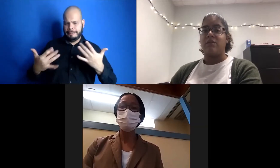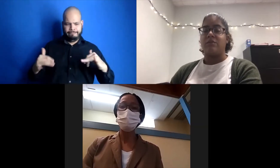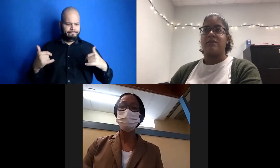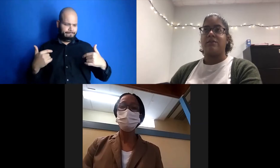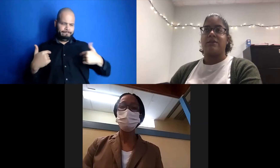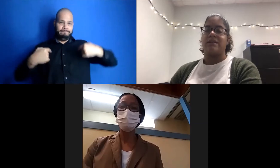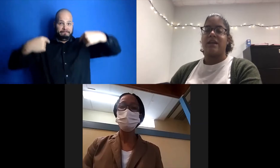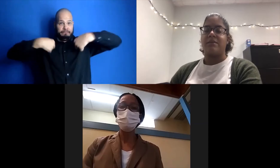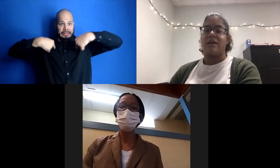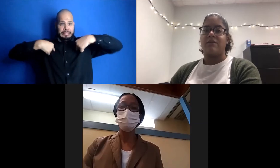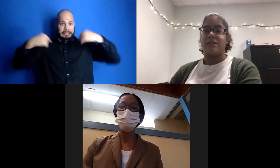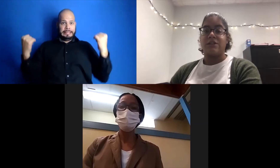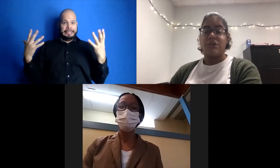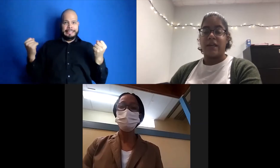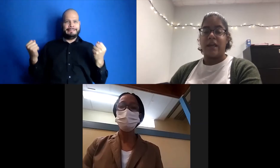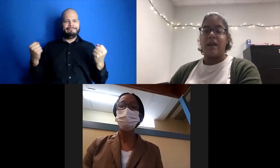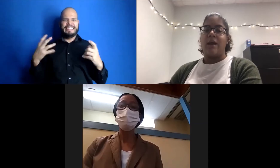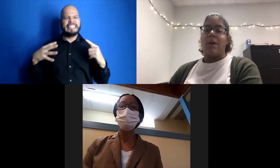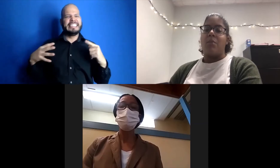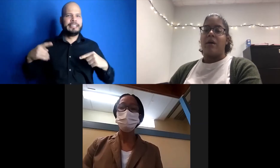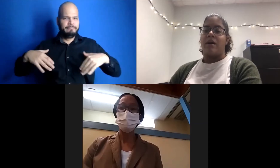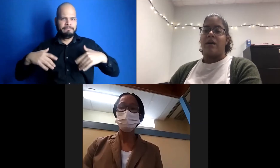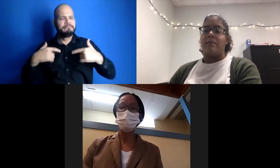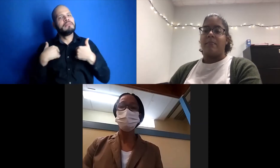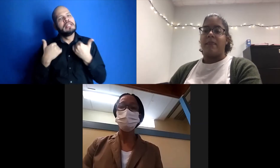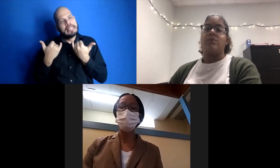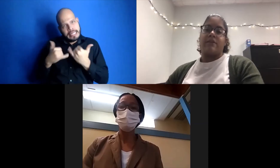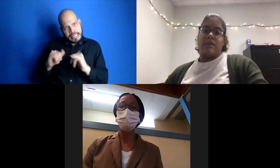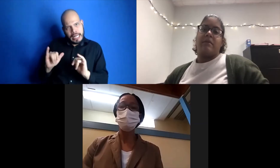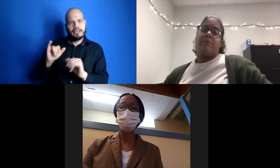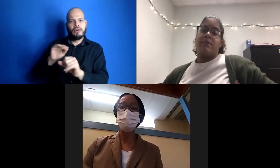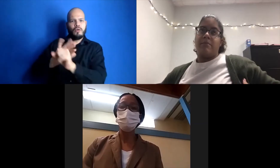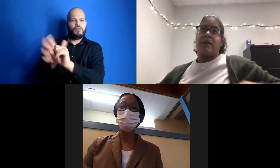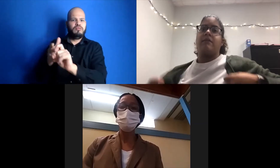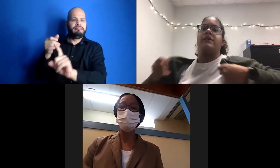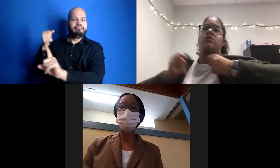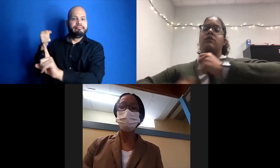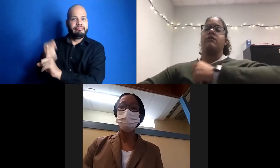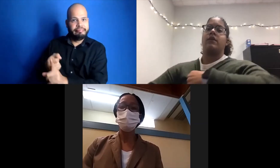but during this time it's obviously tricky but um it would definitely be beneficial for us to